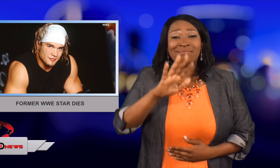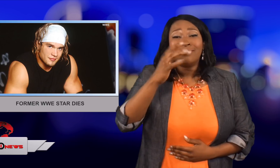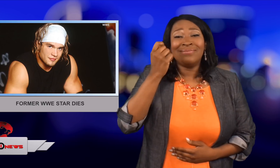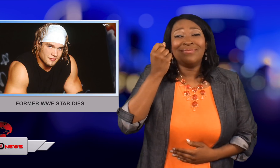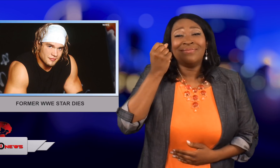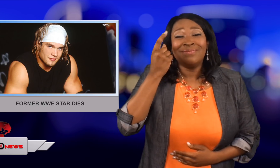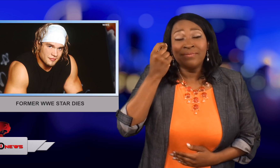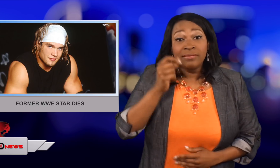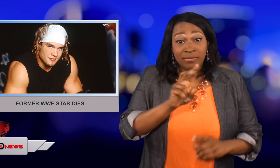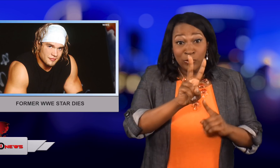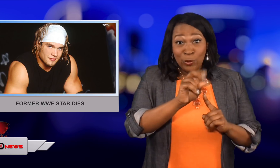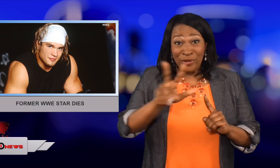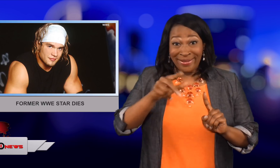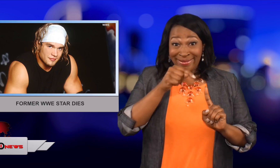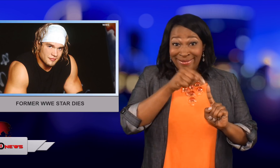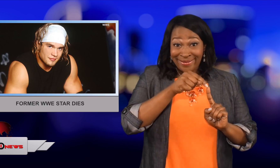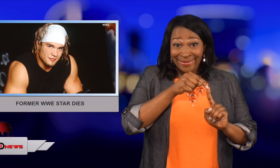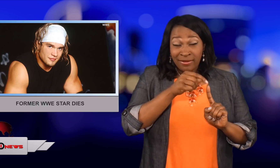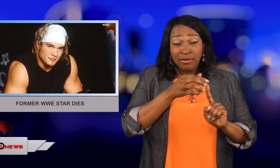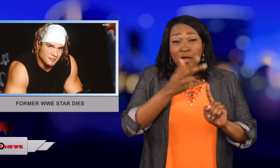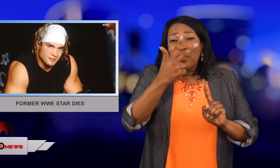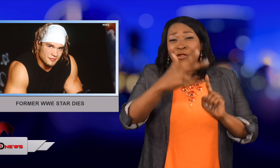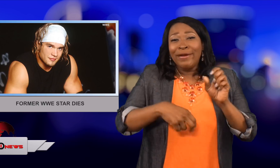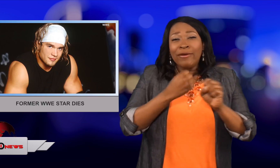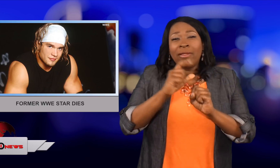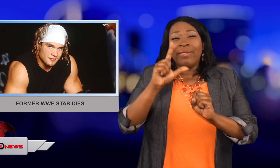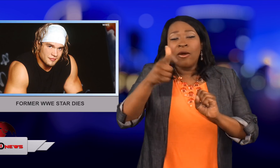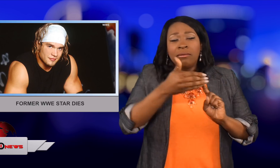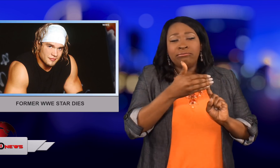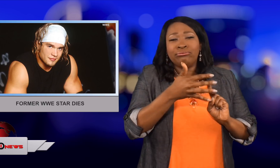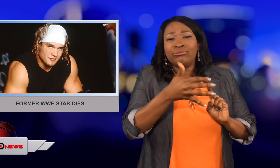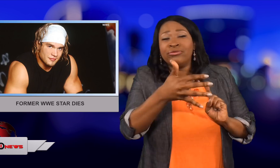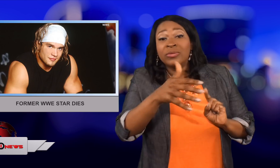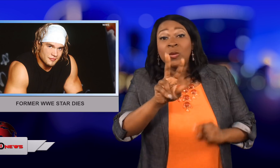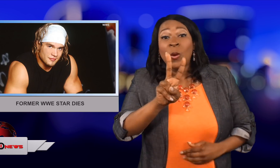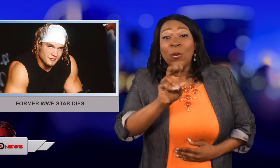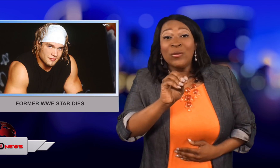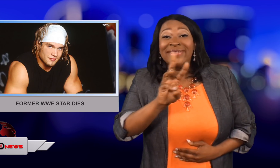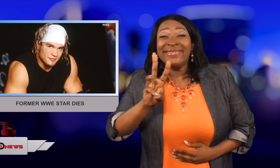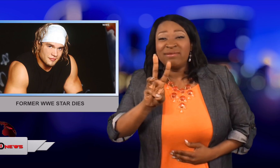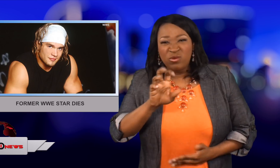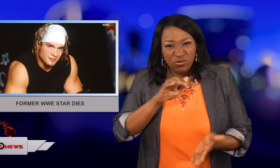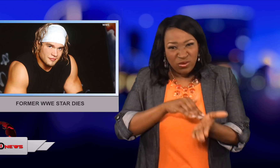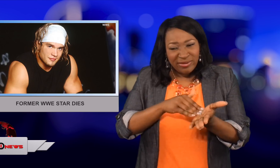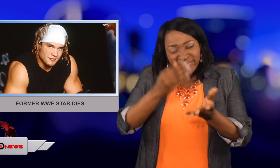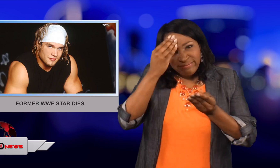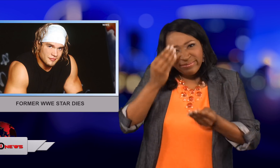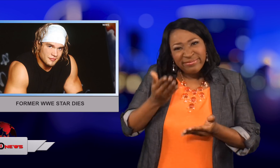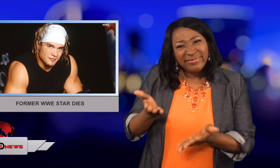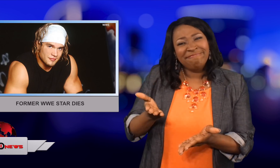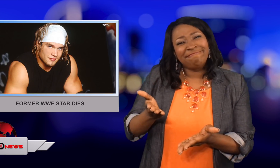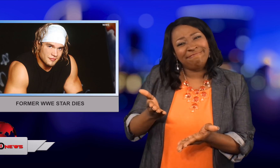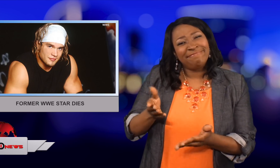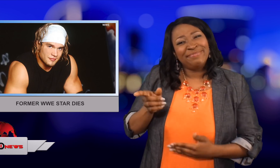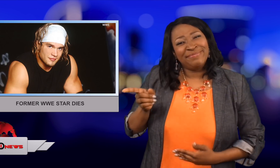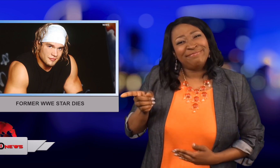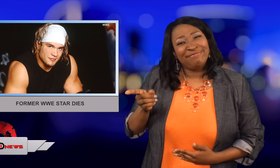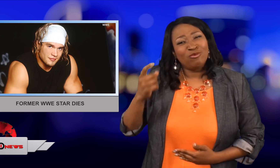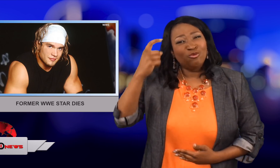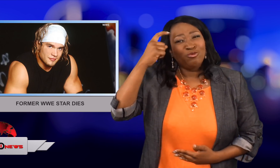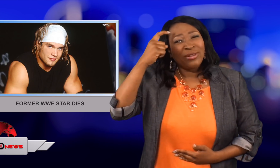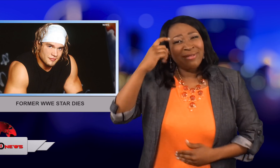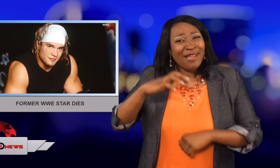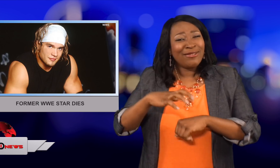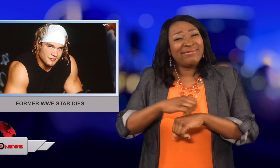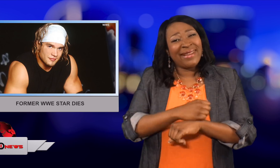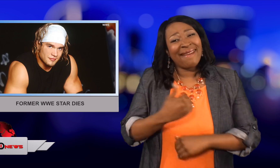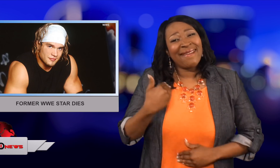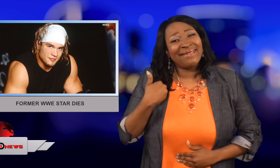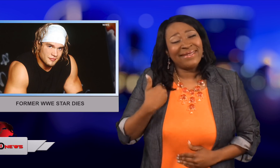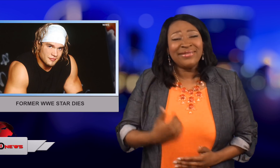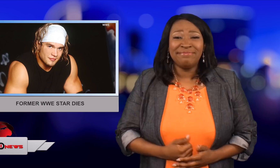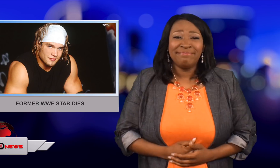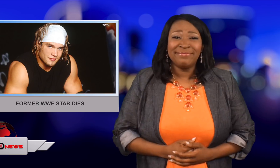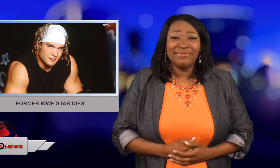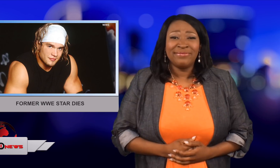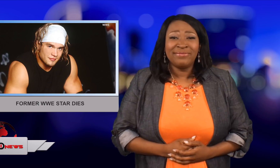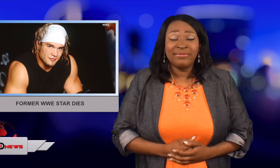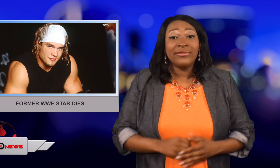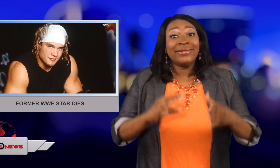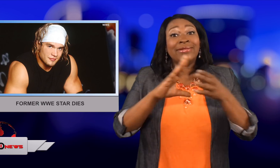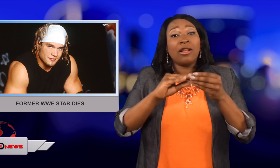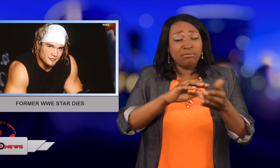But he was sidelined by a brain cancer diagnosis just three years later.